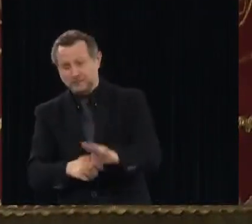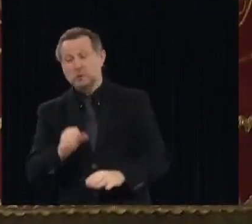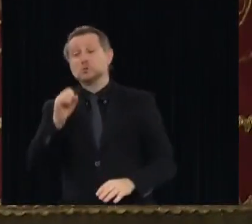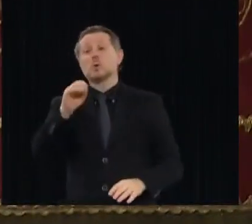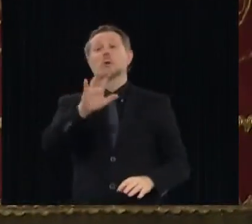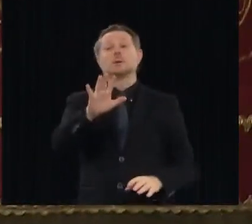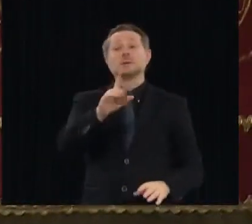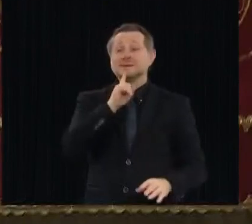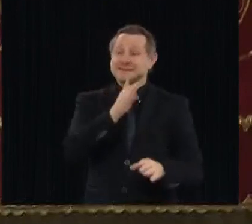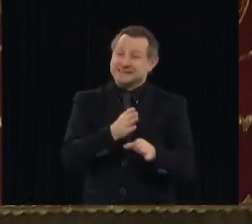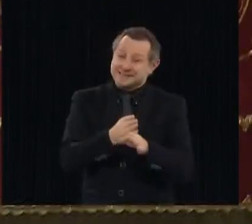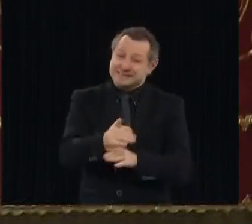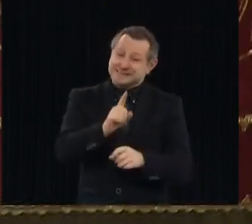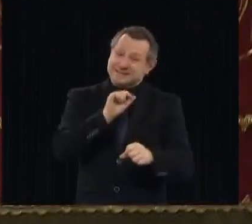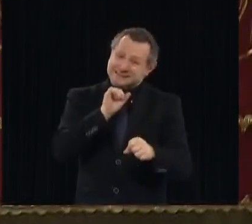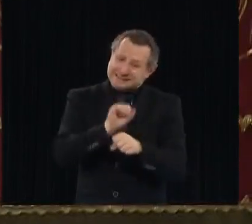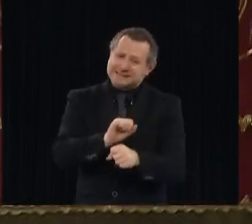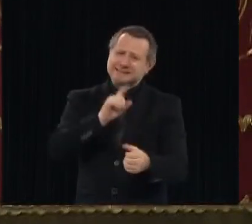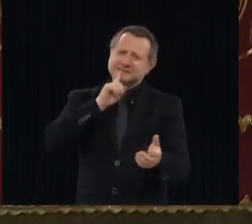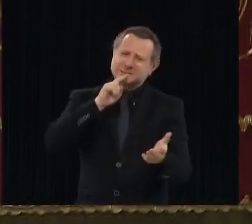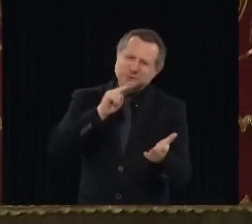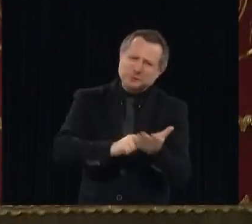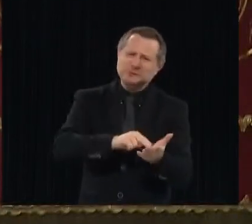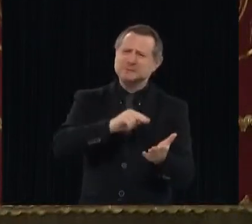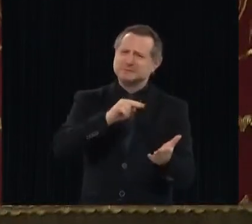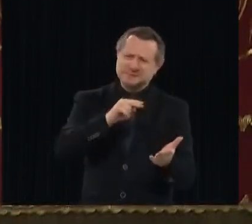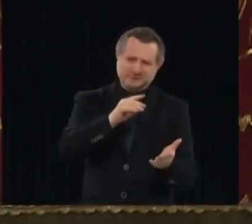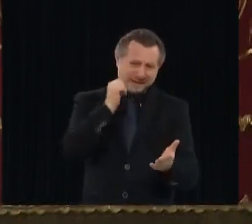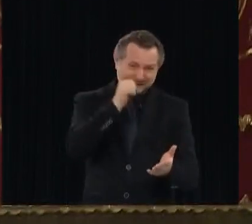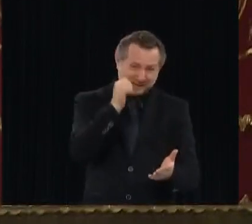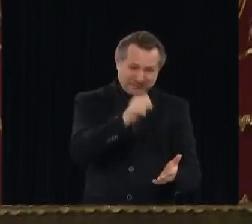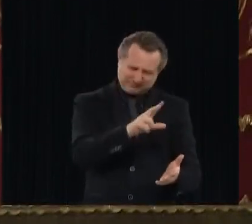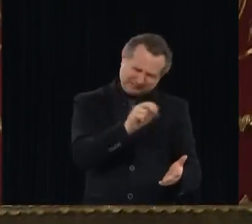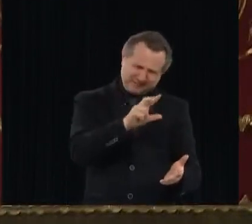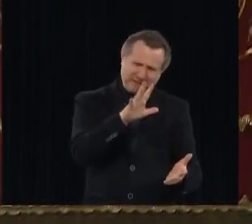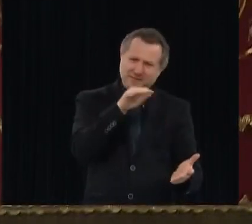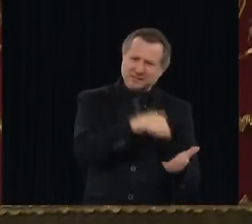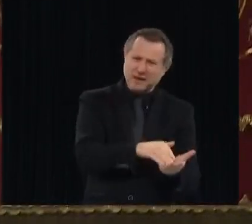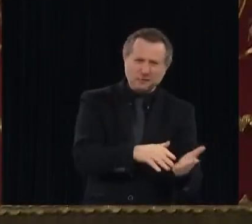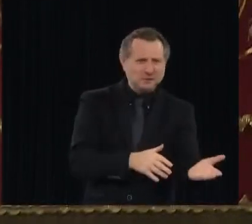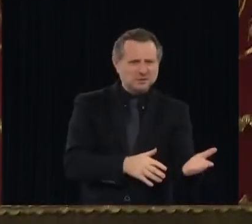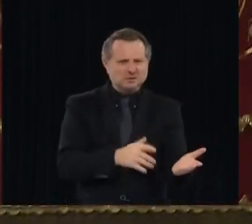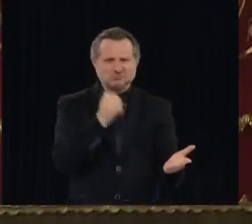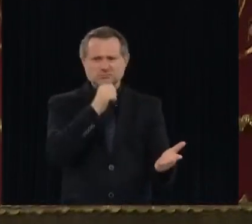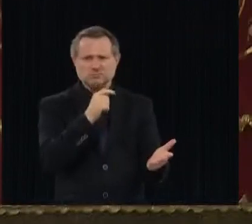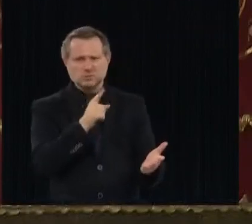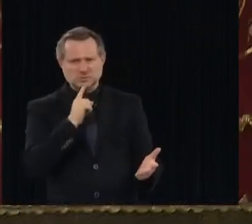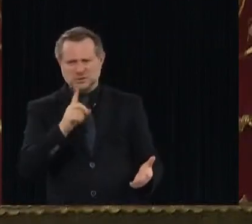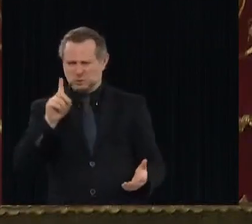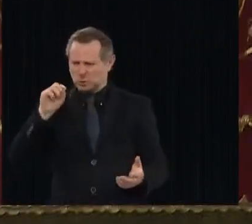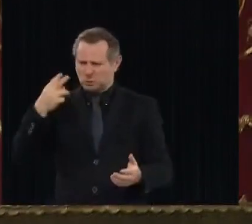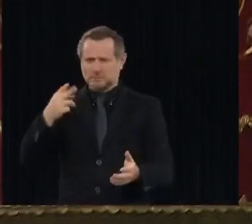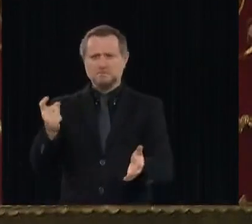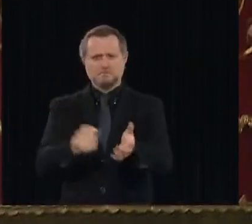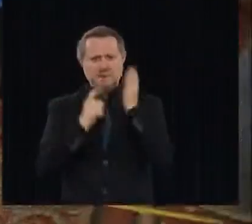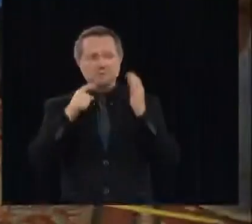30,000 WERE 35,000 TESTS A DAY